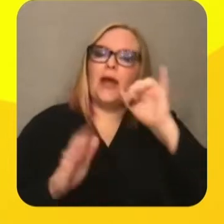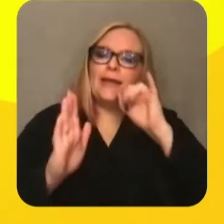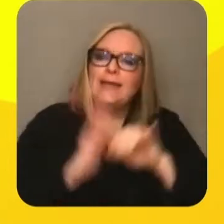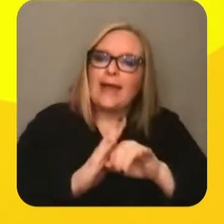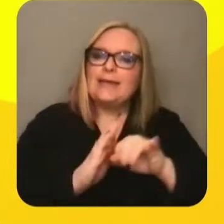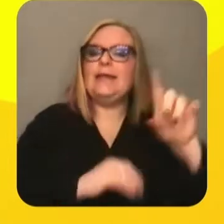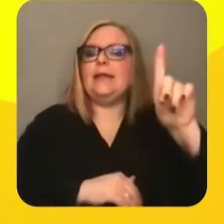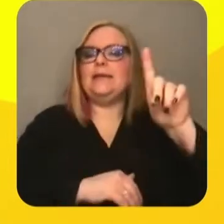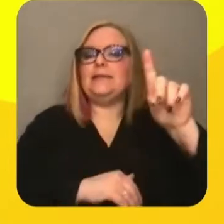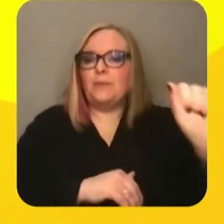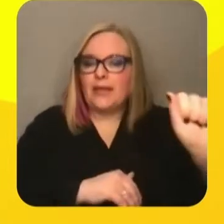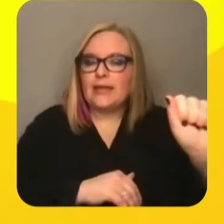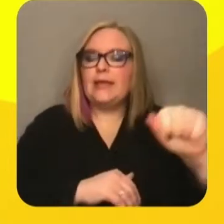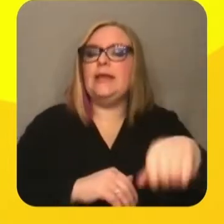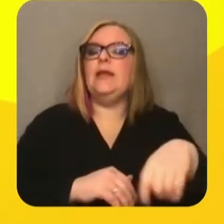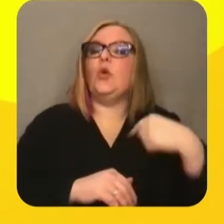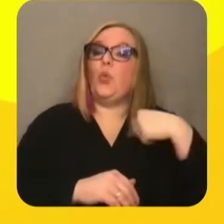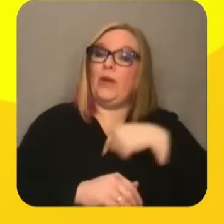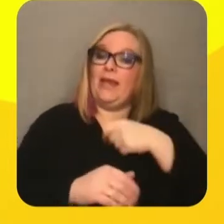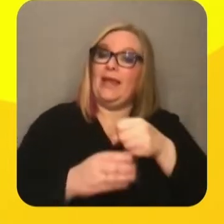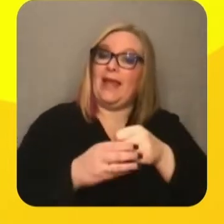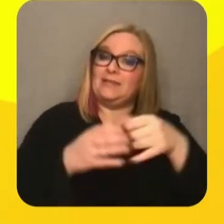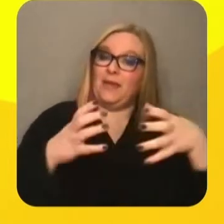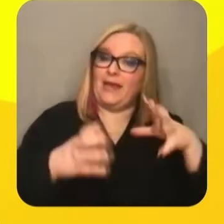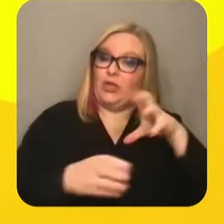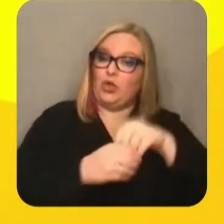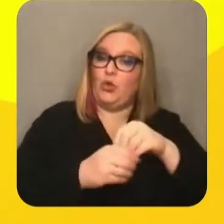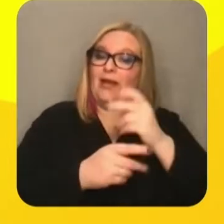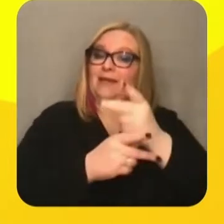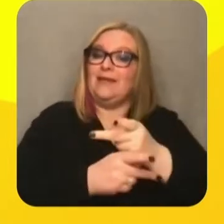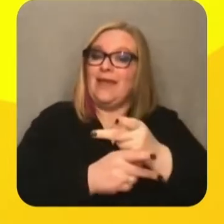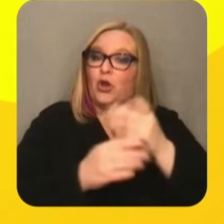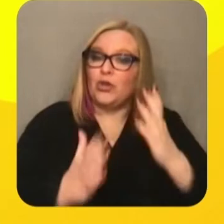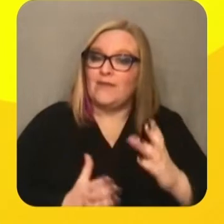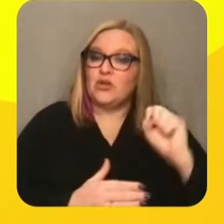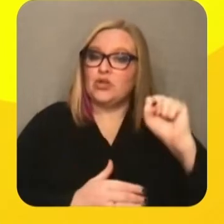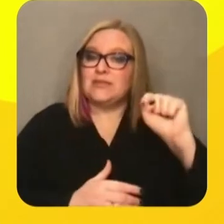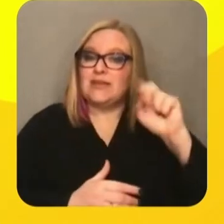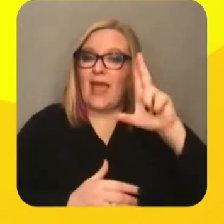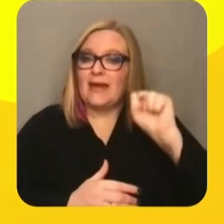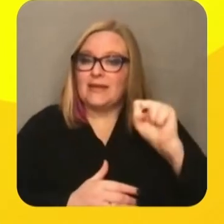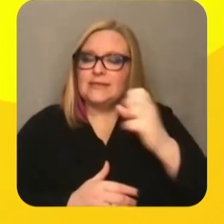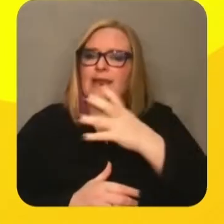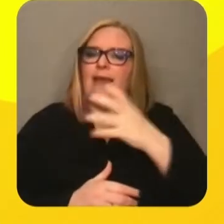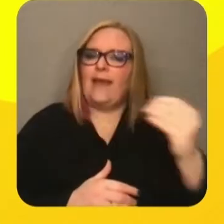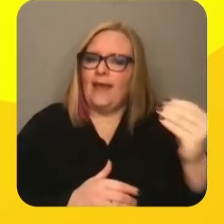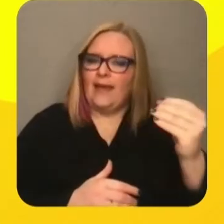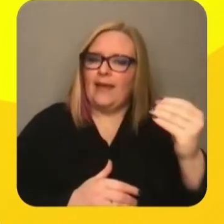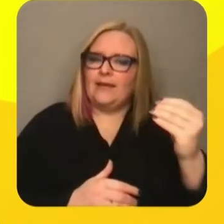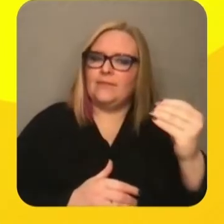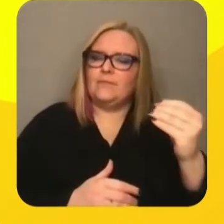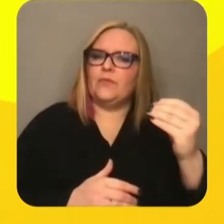And we even expanded it to things like caregiver status and also socioeconomic status of childhood.